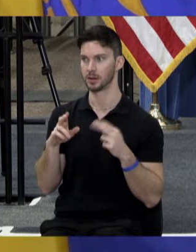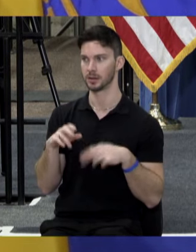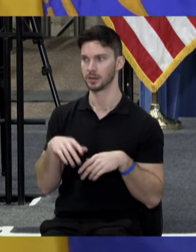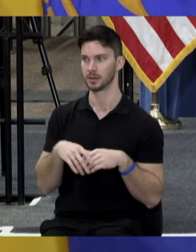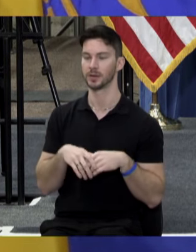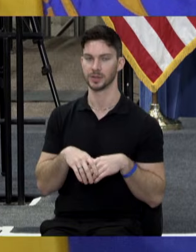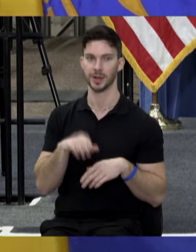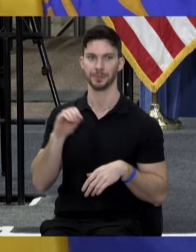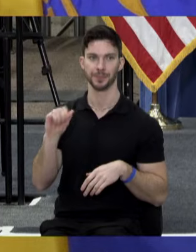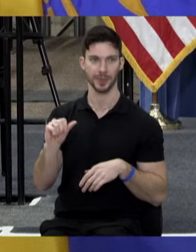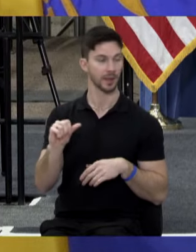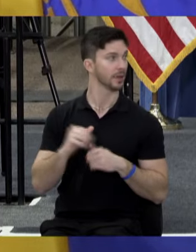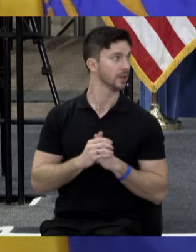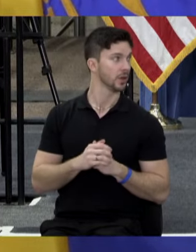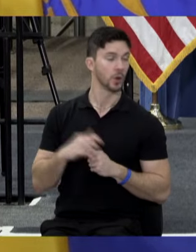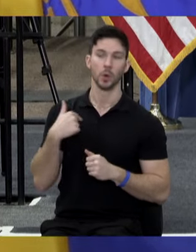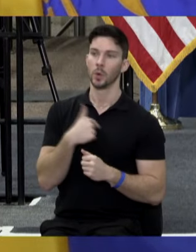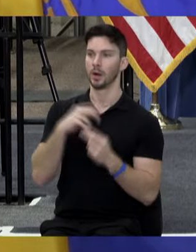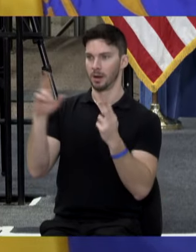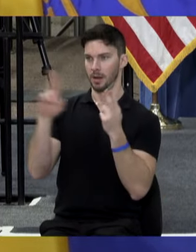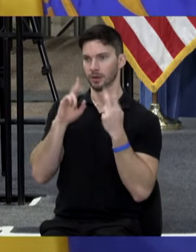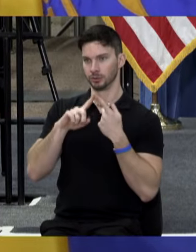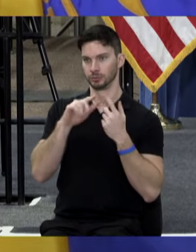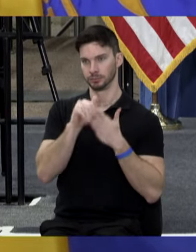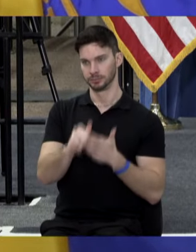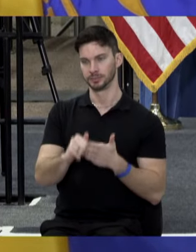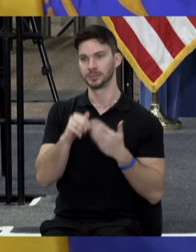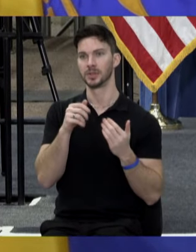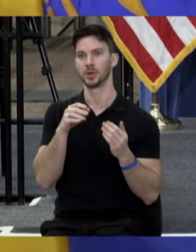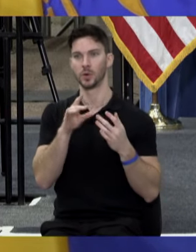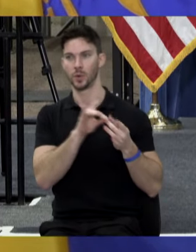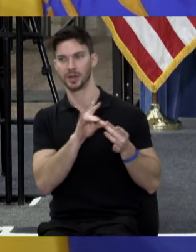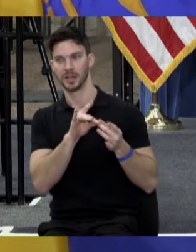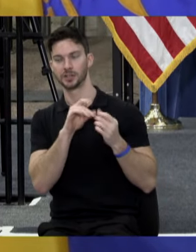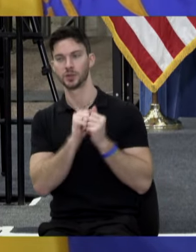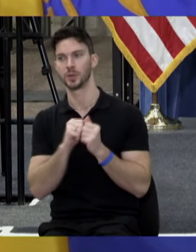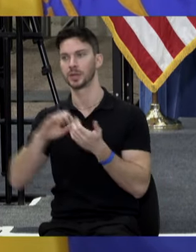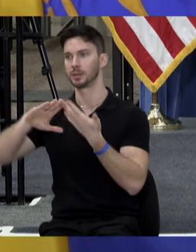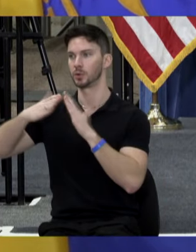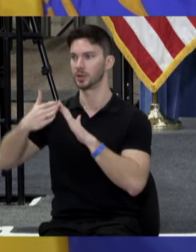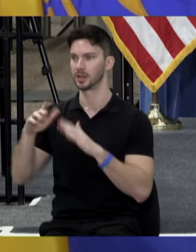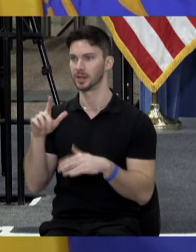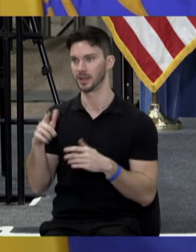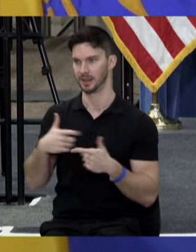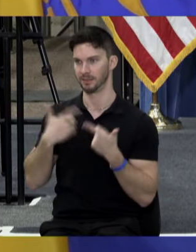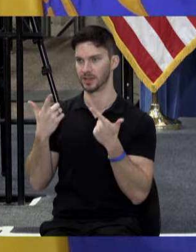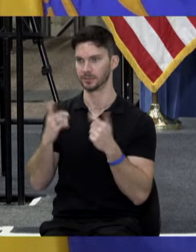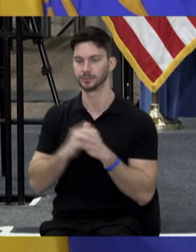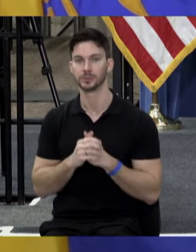the Administration for Community Living. Working directly with states and other key stakeholders,